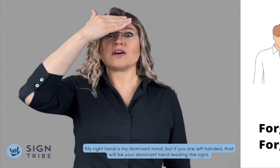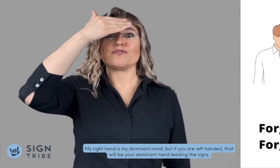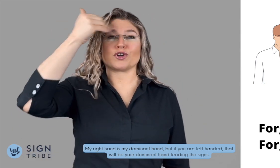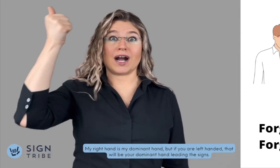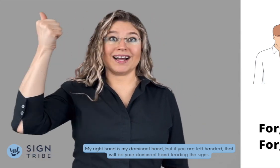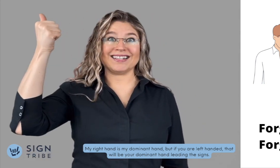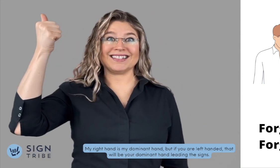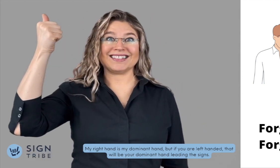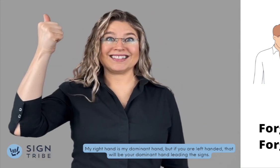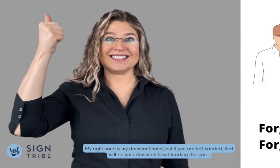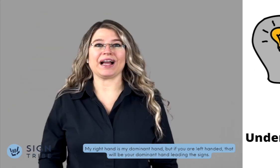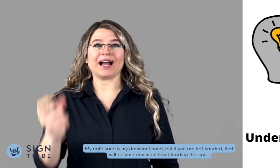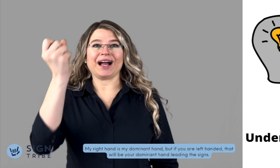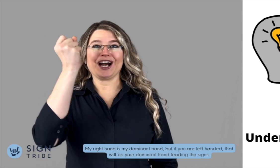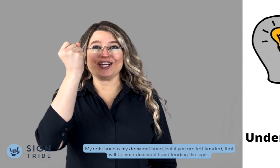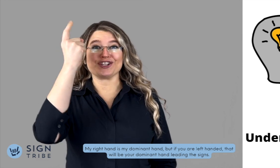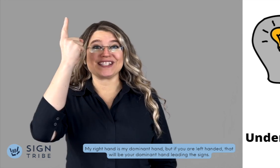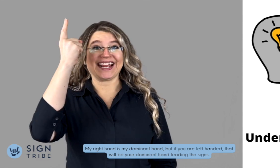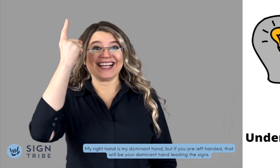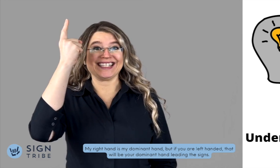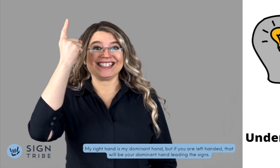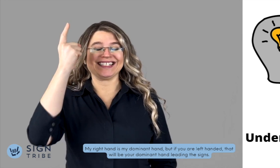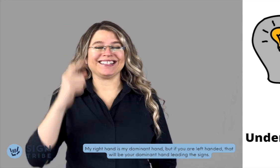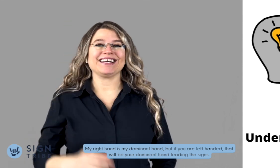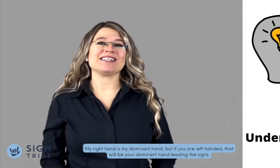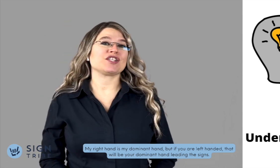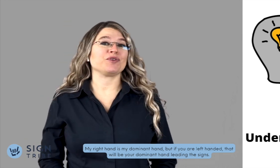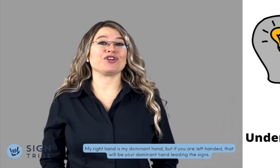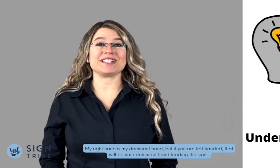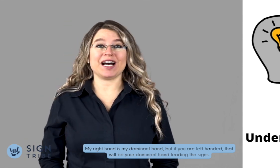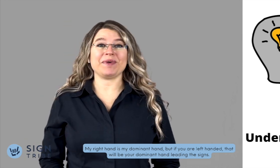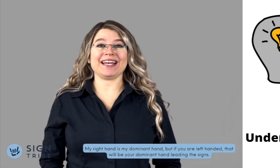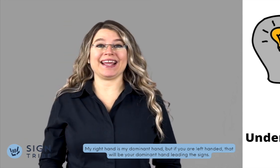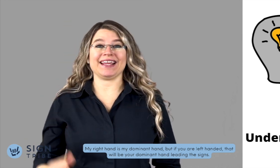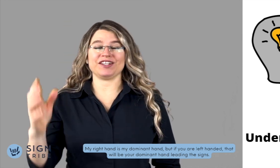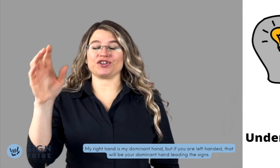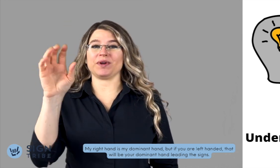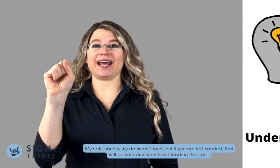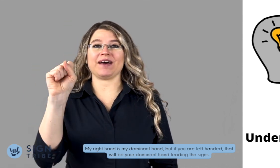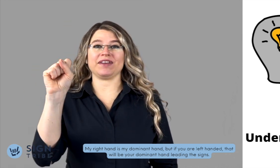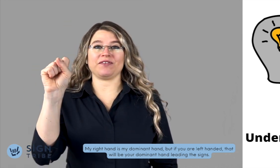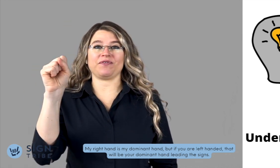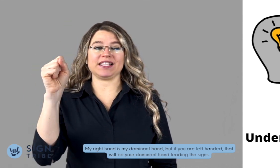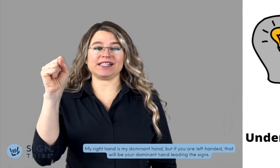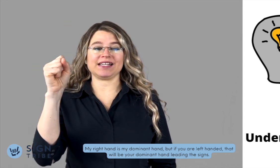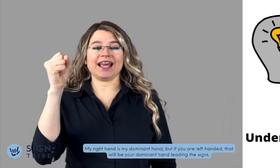Forgot. Understand. So, with your dominant hand, you're going to have it in a fist,